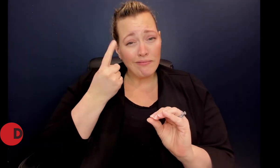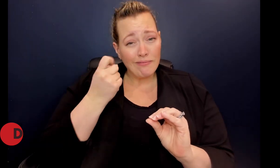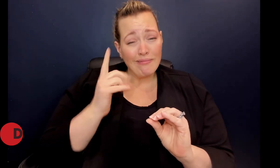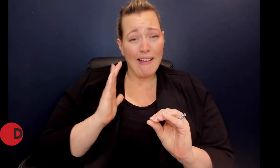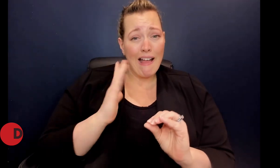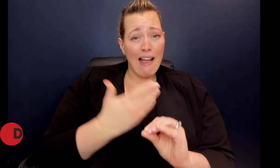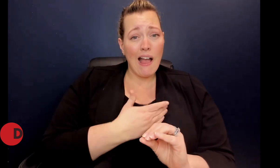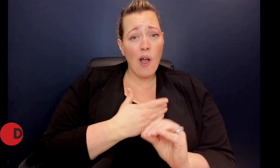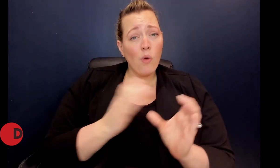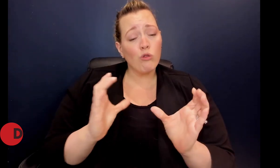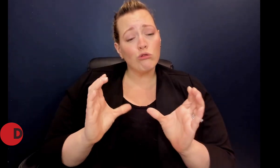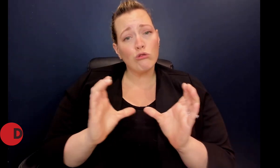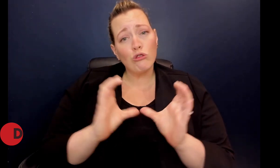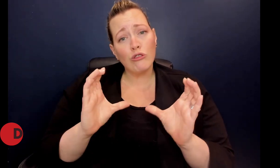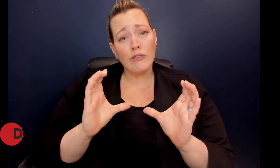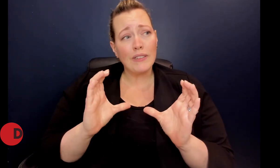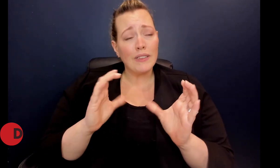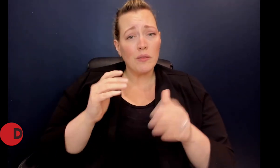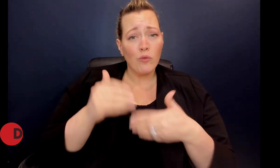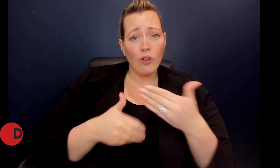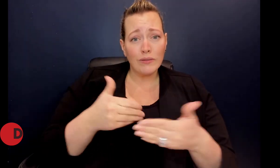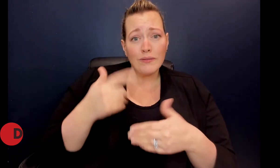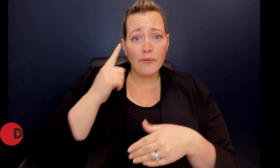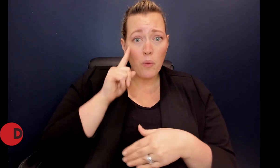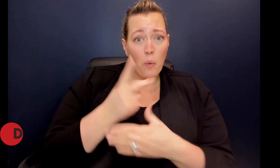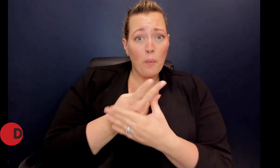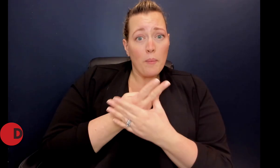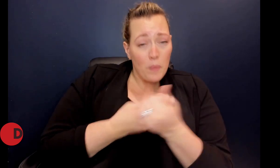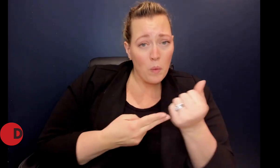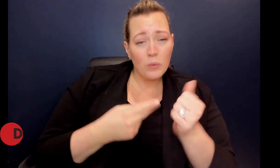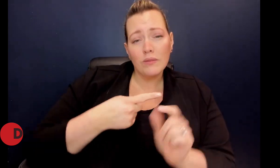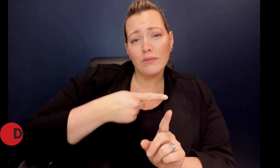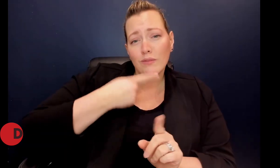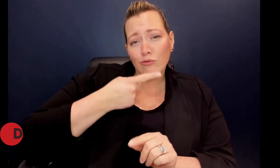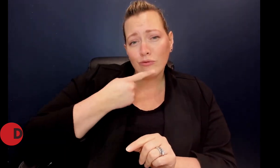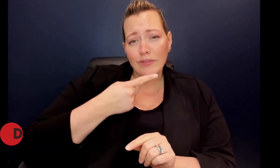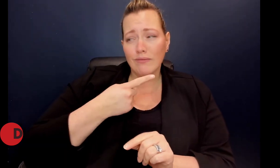has been under review and has been on hold for quite some time.